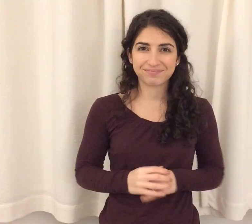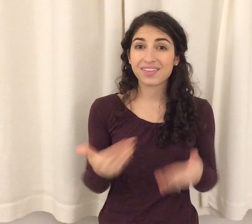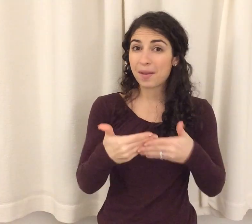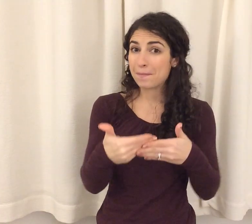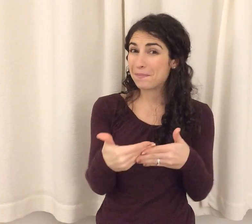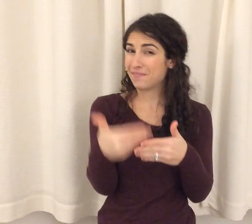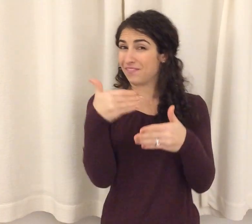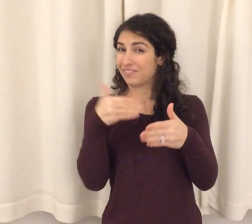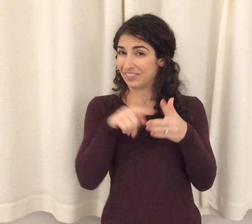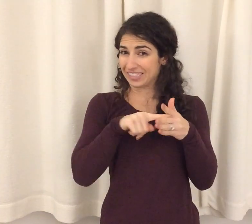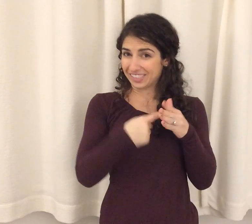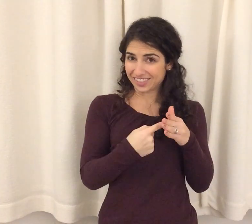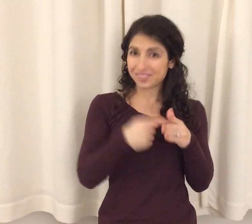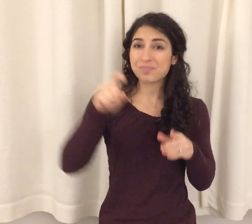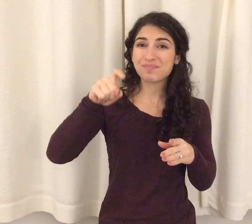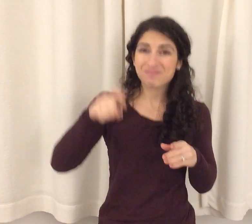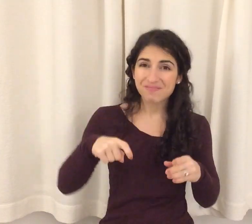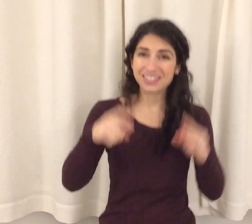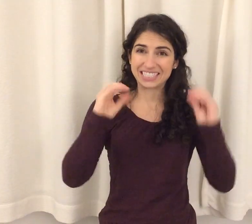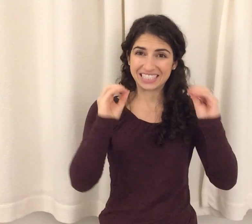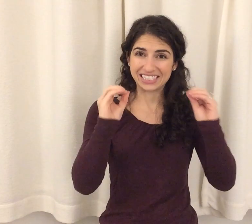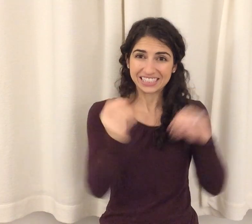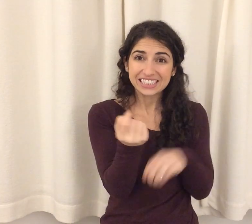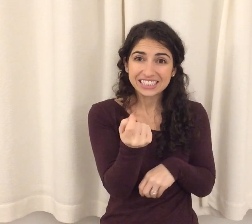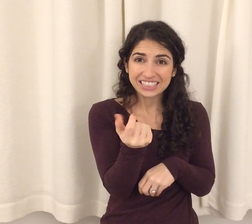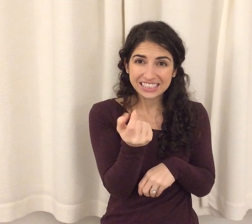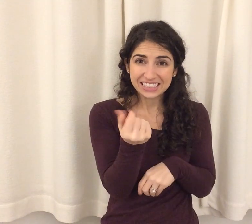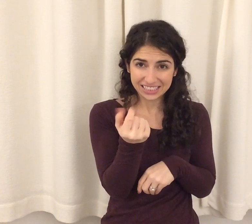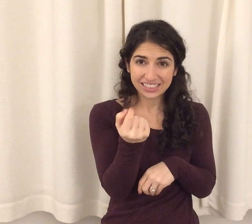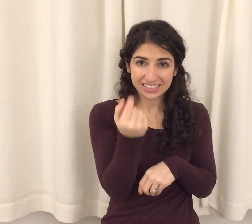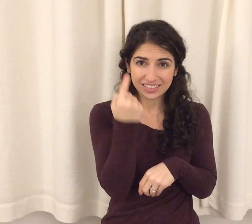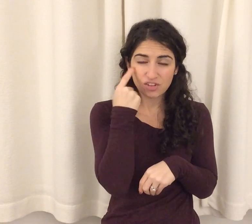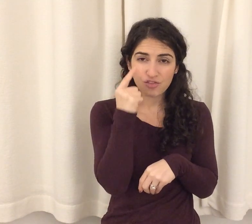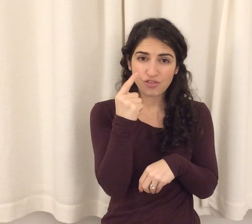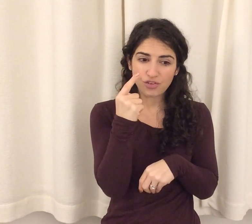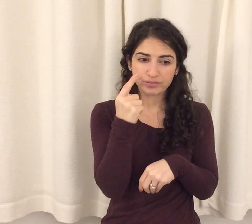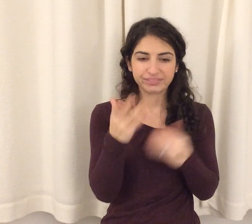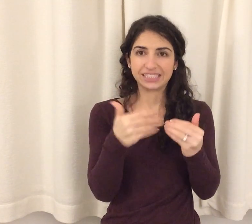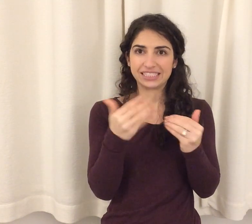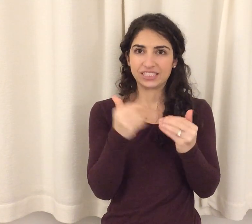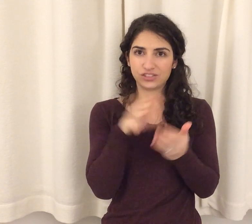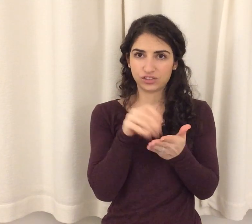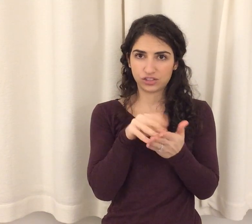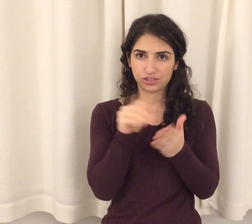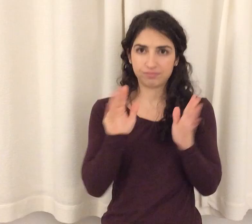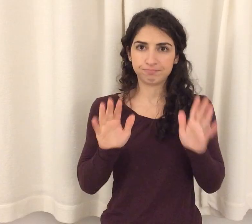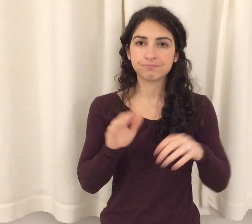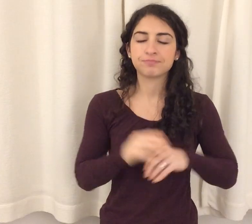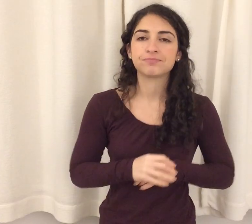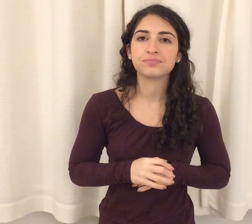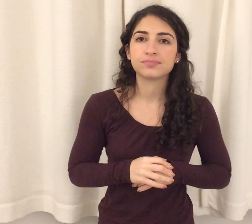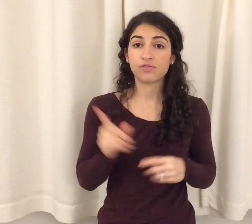Oh! Before I start, I have to teach a few little things to make it easier to learn